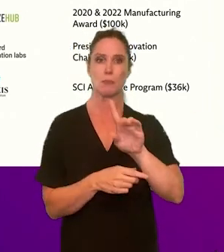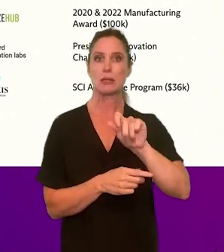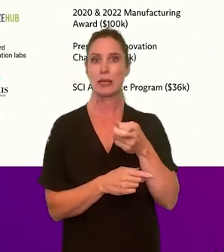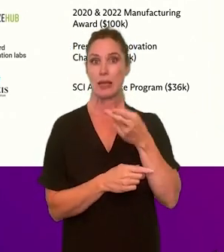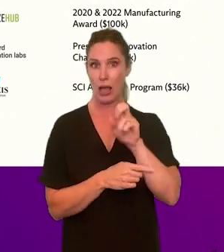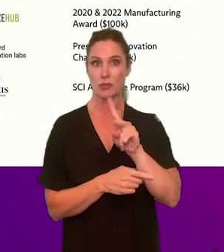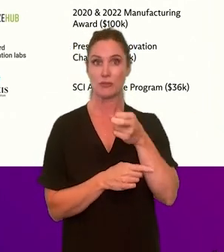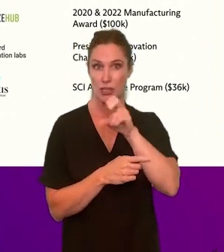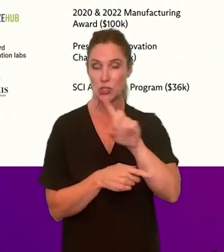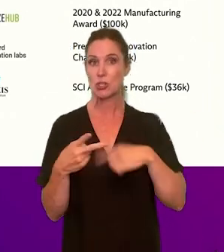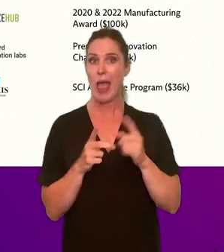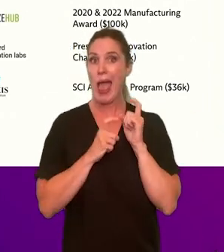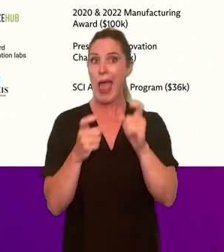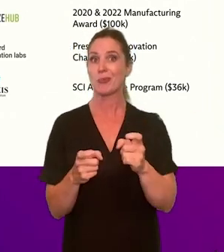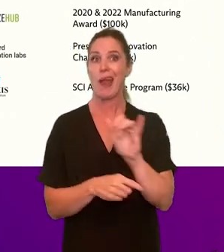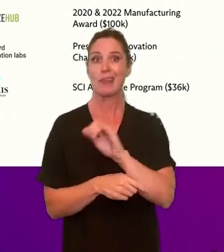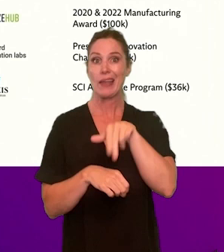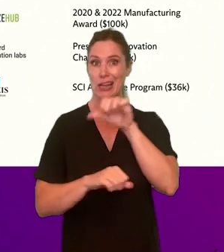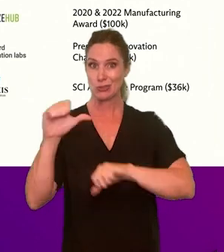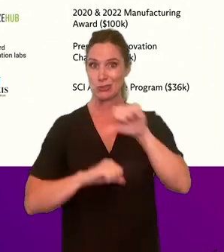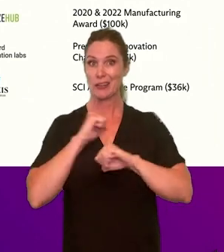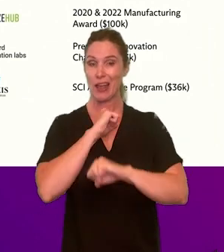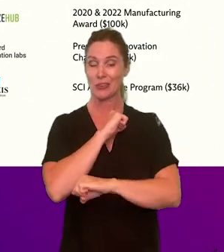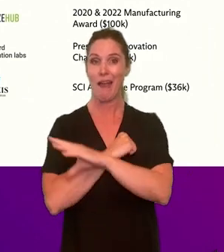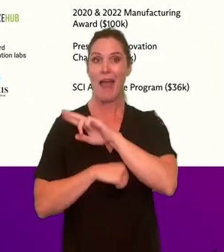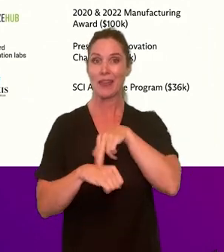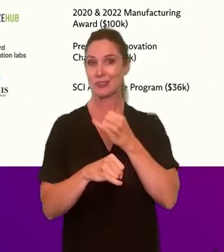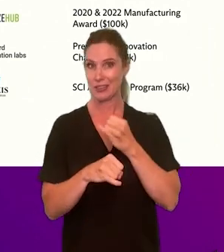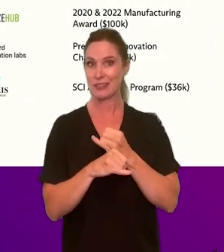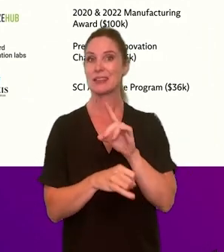and the National Institute of Disabilities, all of whom believe in our mission.